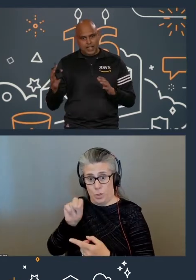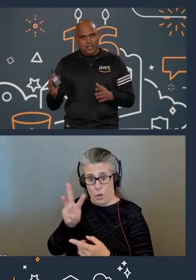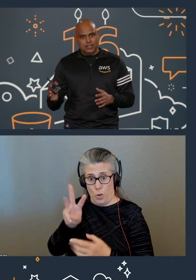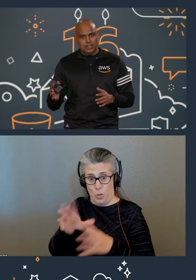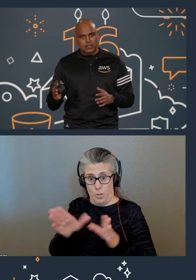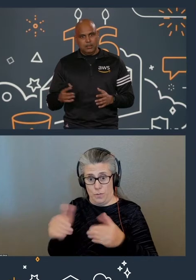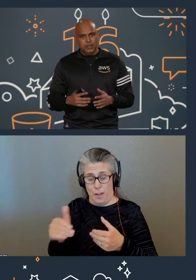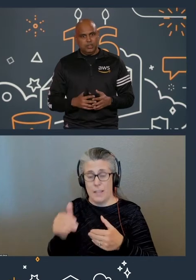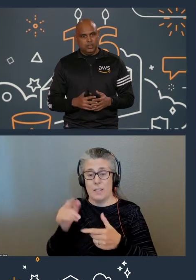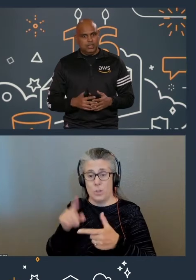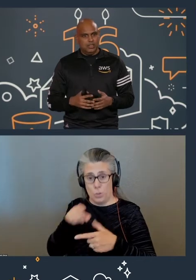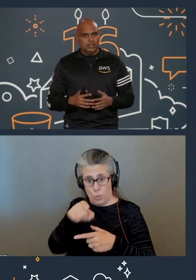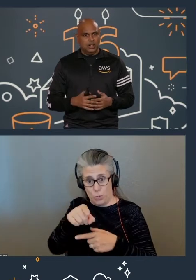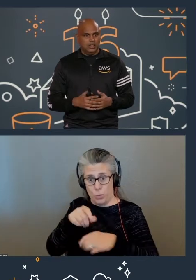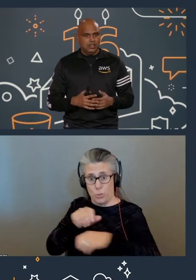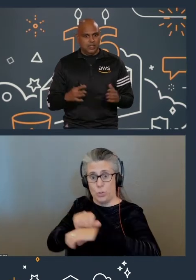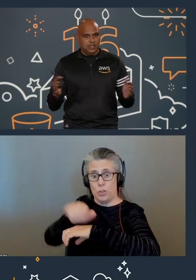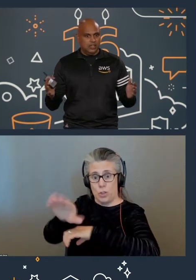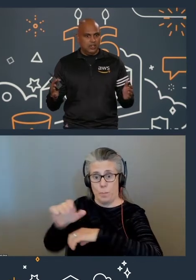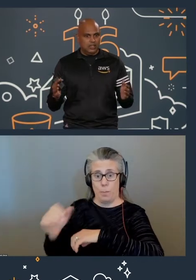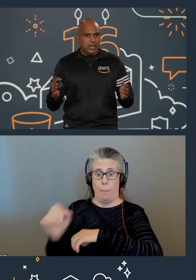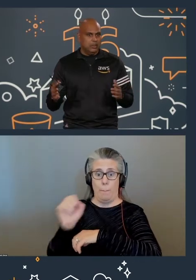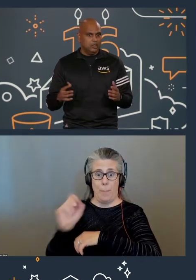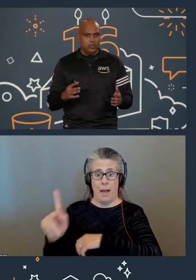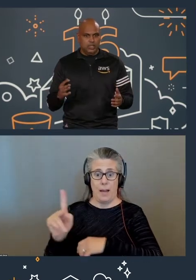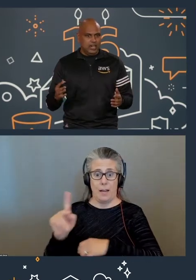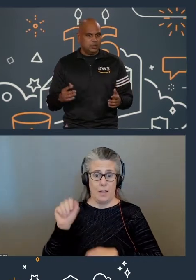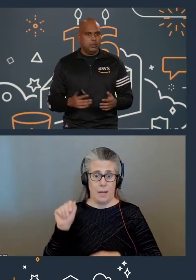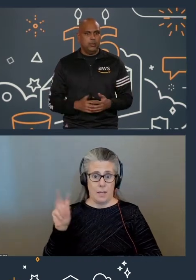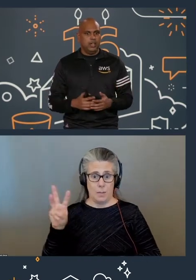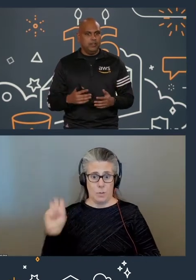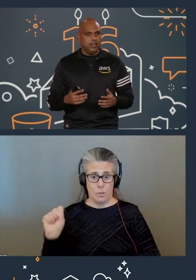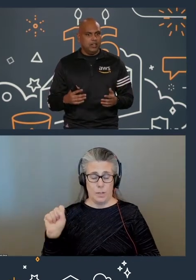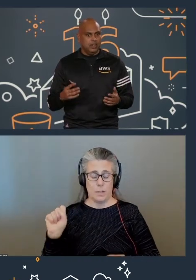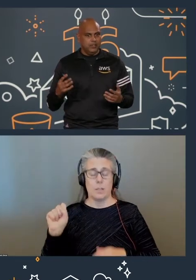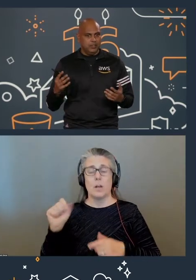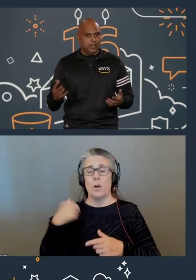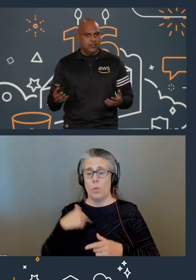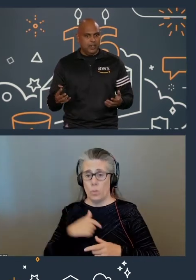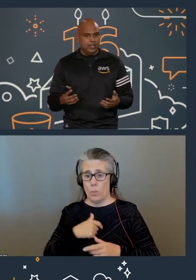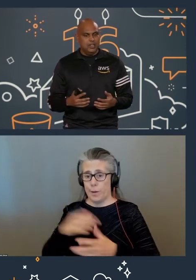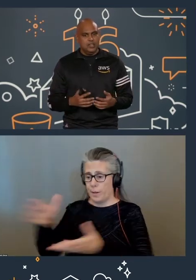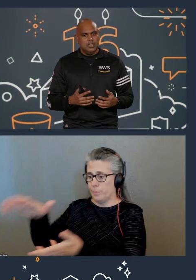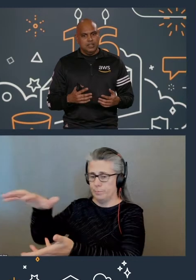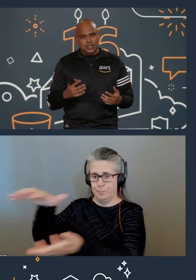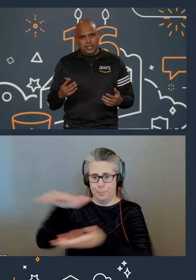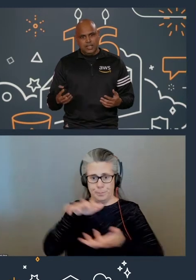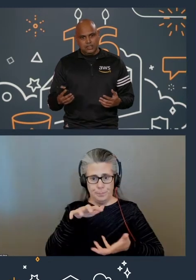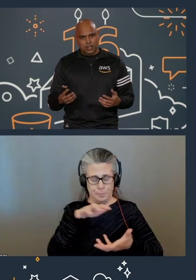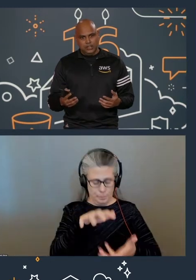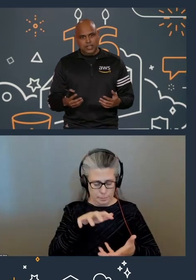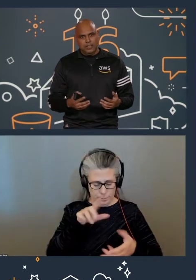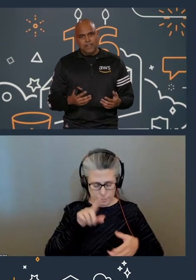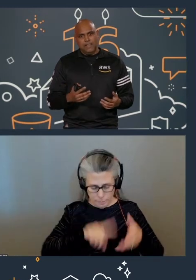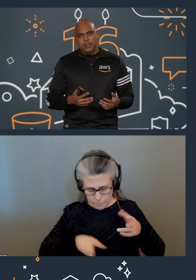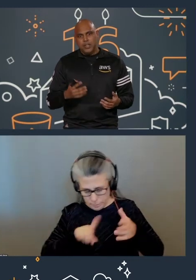and make sure that it's not damaged during transport, and we verify that the data is all there,